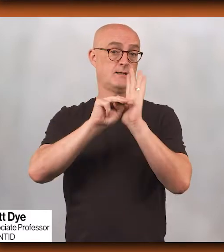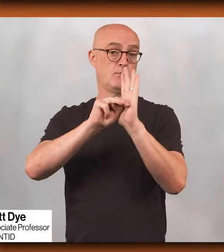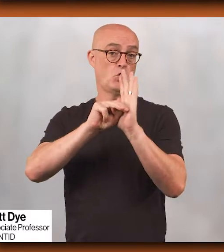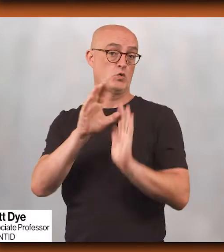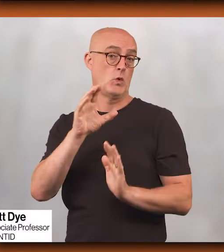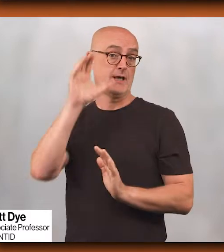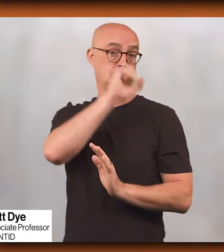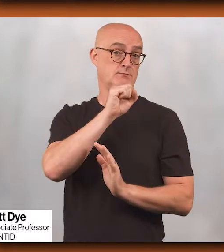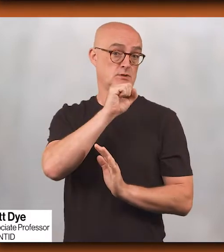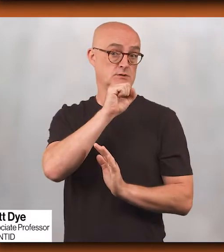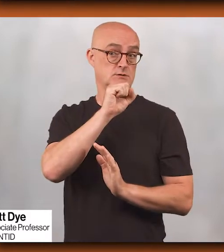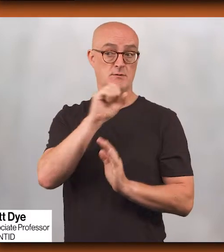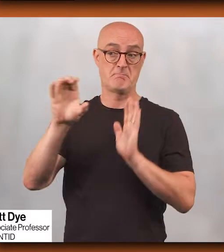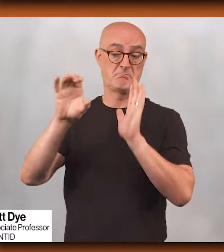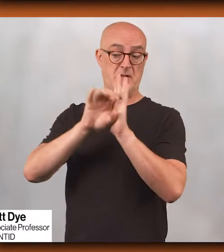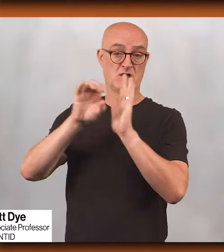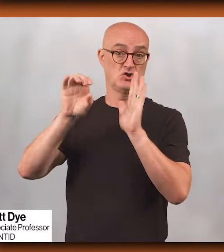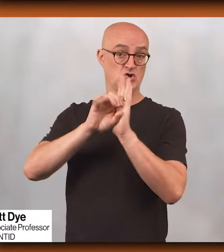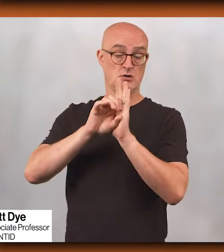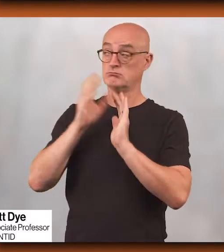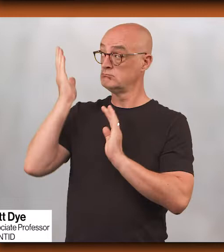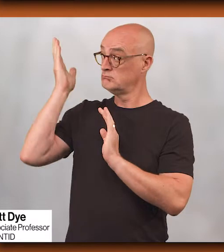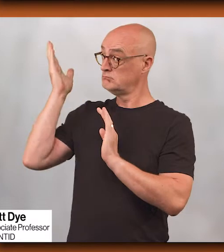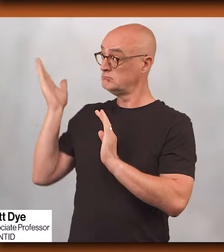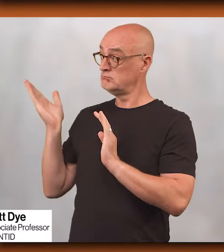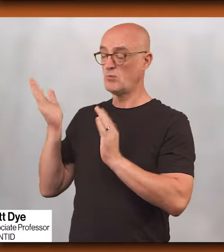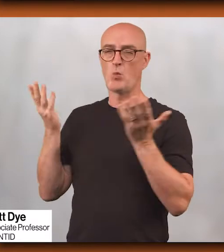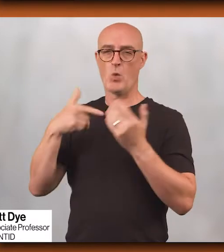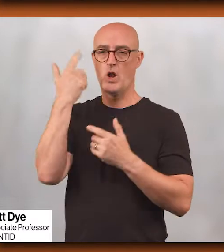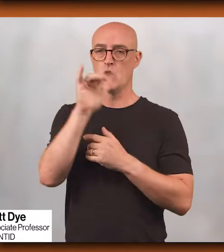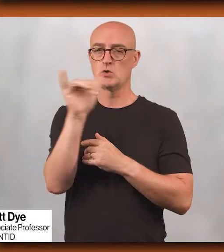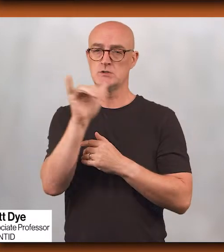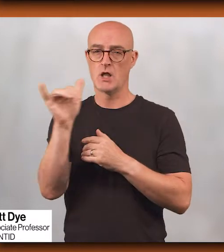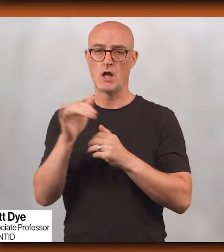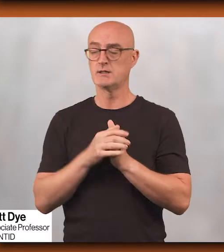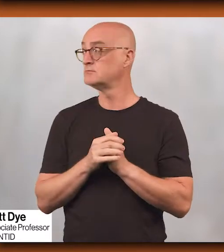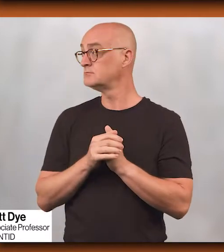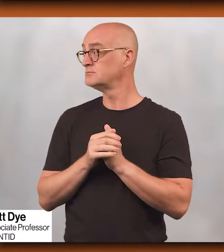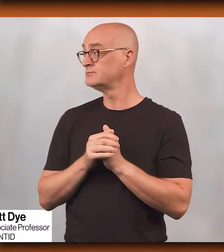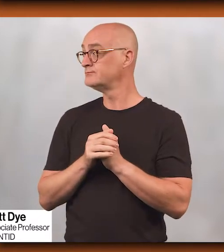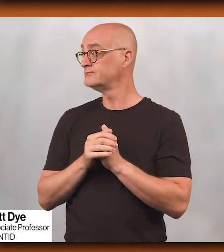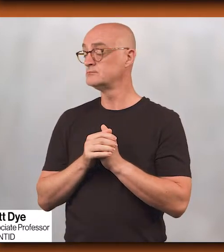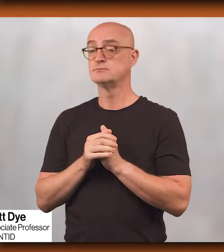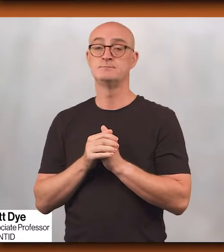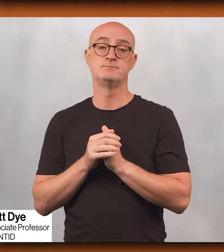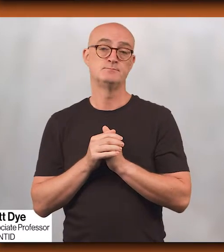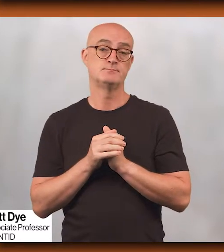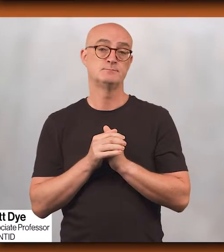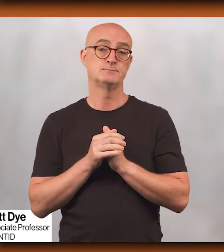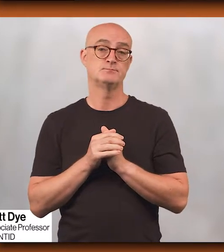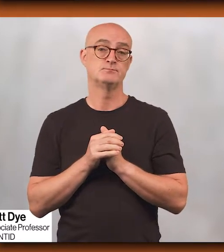of what those 3D poses look like, and we get them in image coordinates, which is independent from real-world coordinates